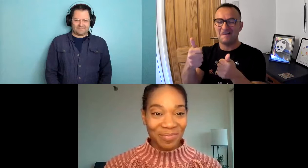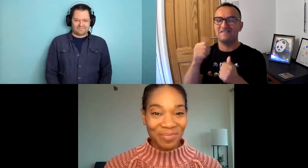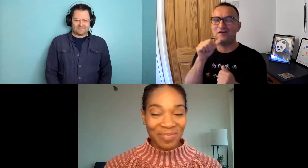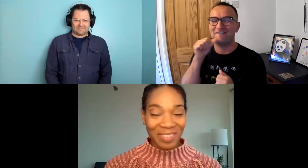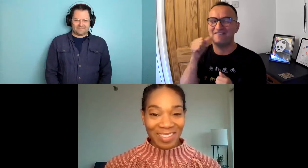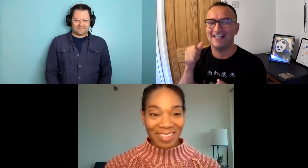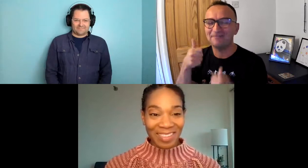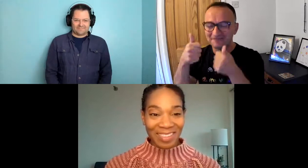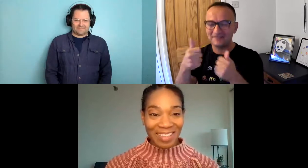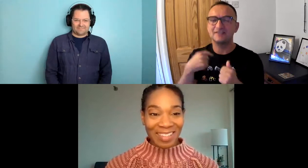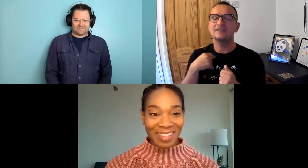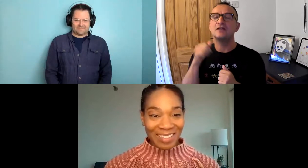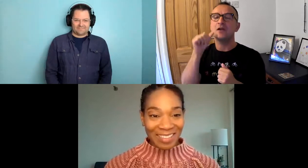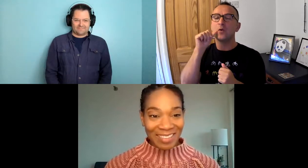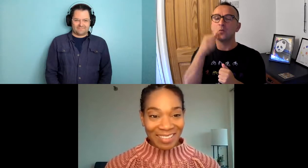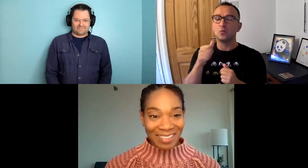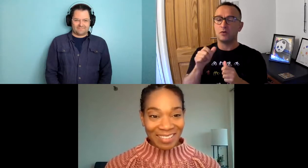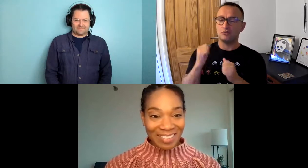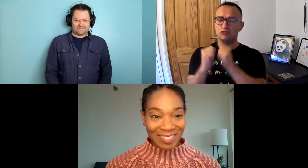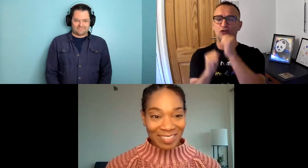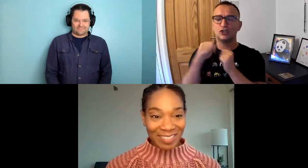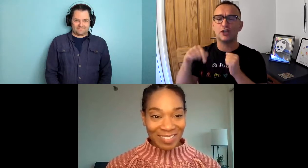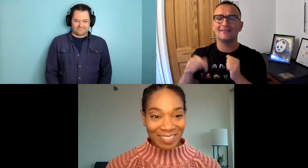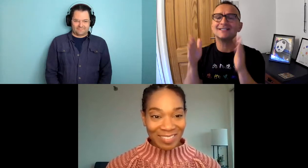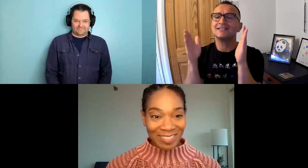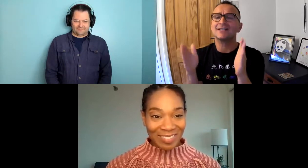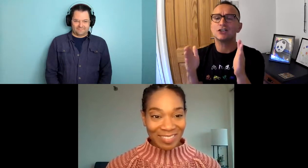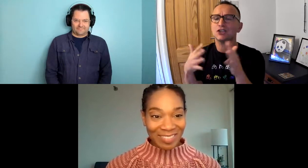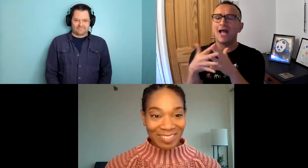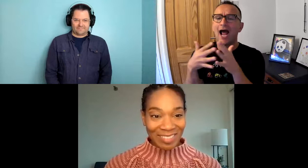book came to be, how people were involved in the